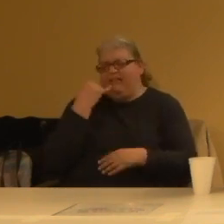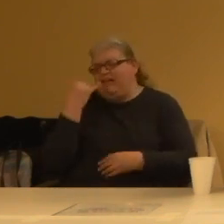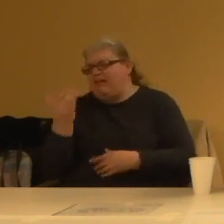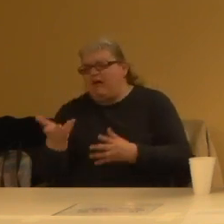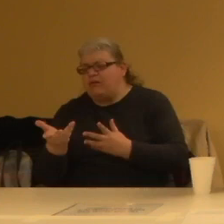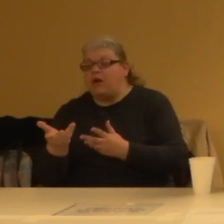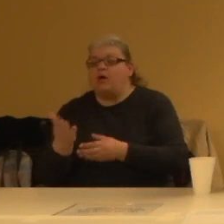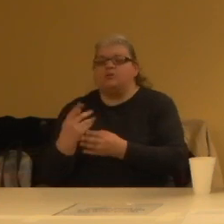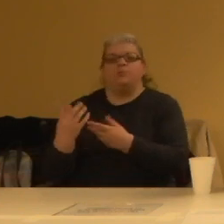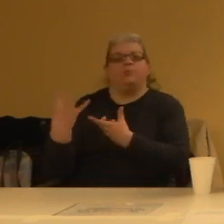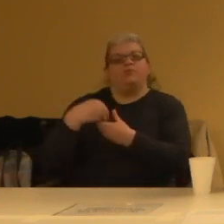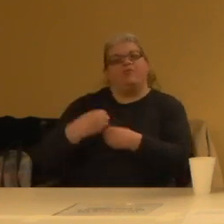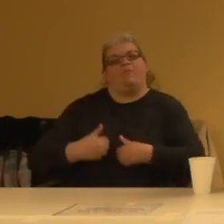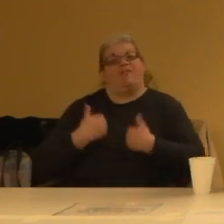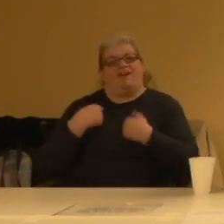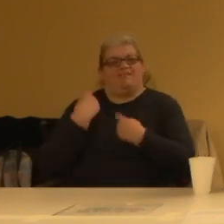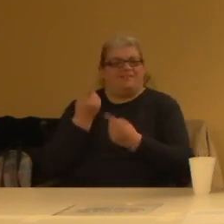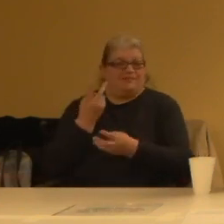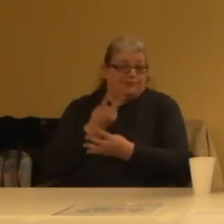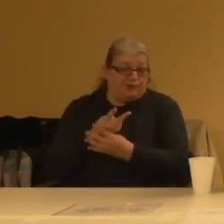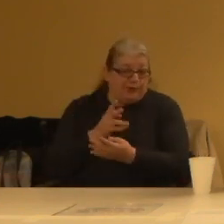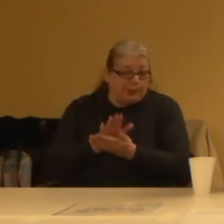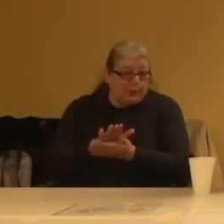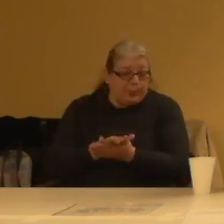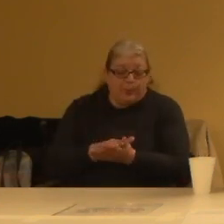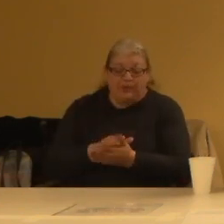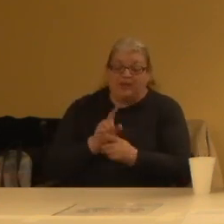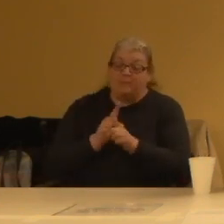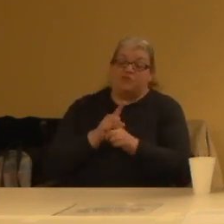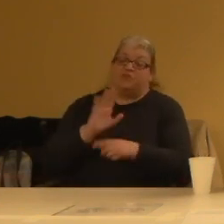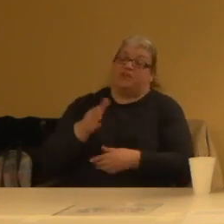And like it's one of those things where, you know, mentoring never stops, and I hope that I can be for former